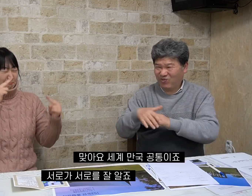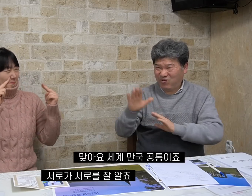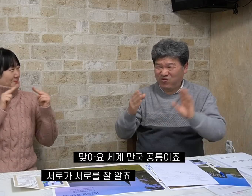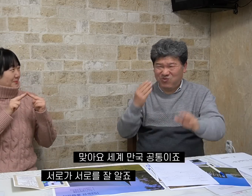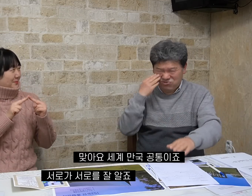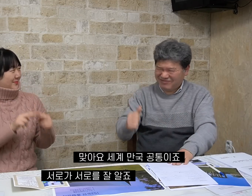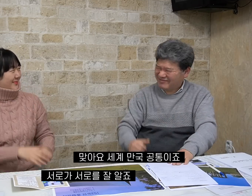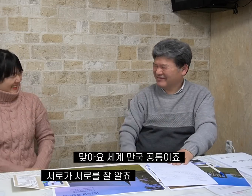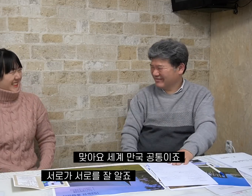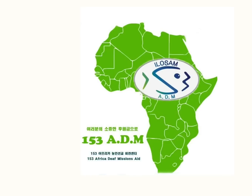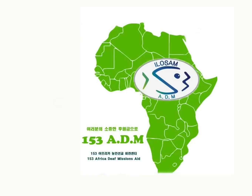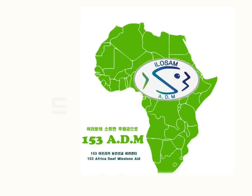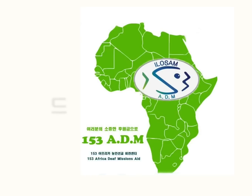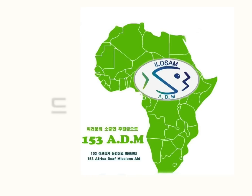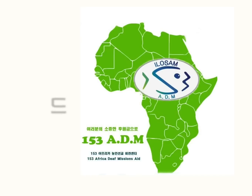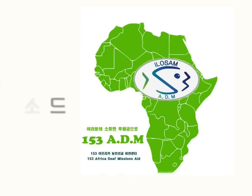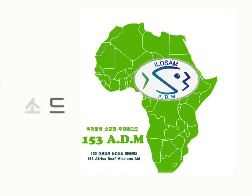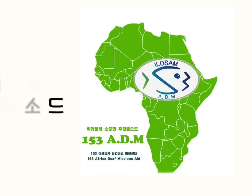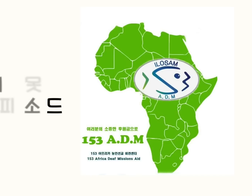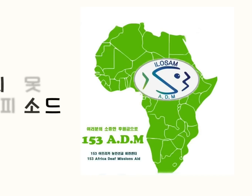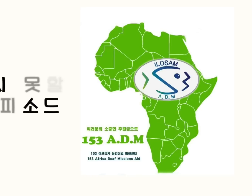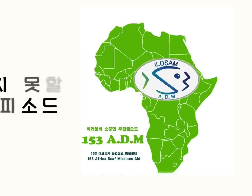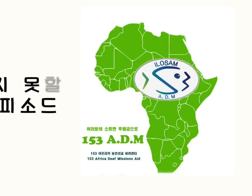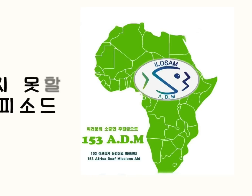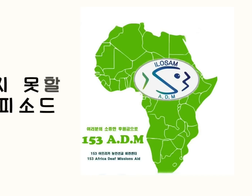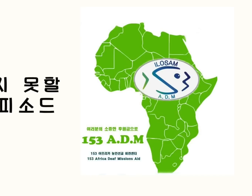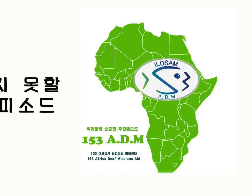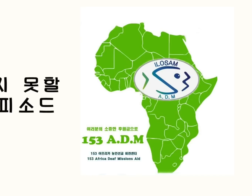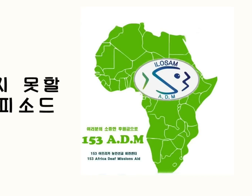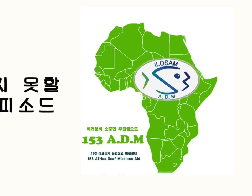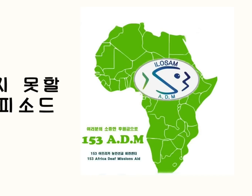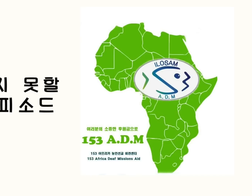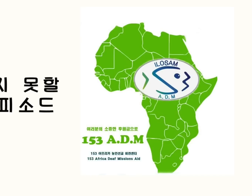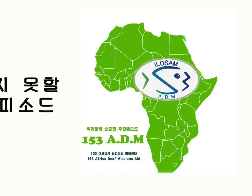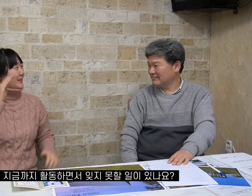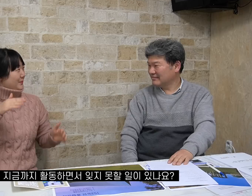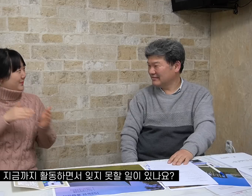We know each other well. - That's right. It's common all over the world. unforgettable episode